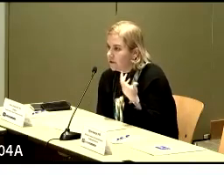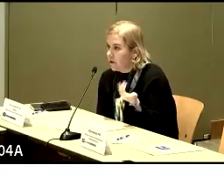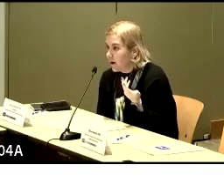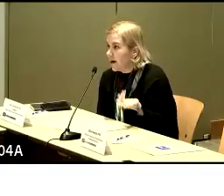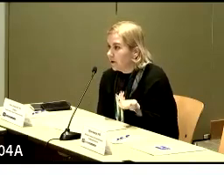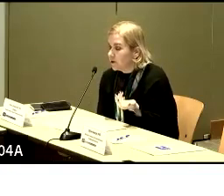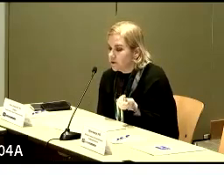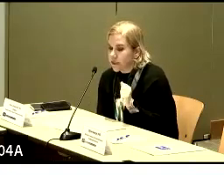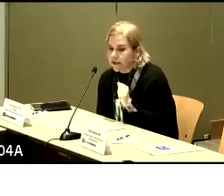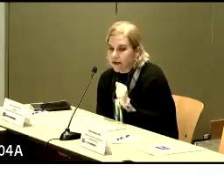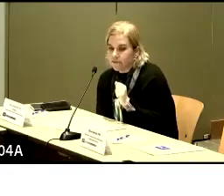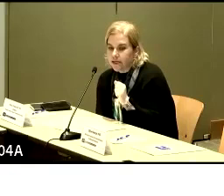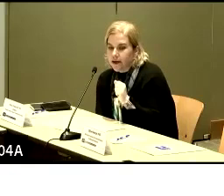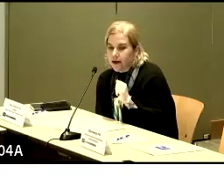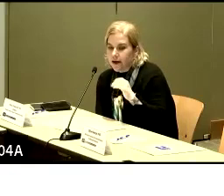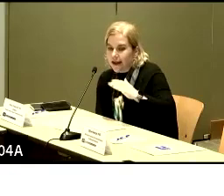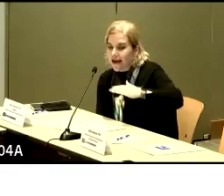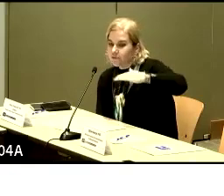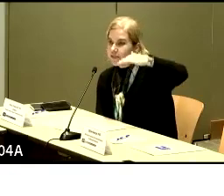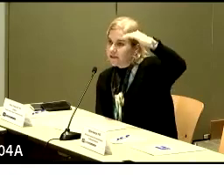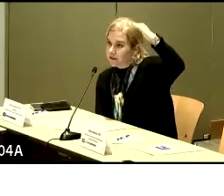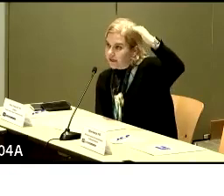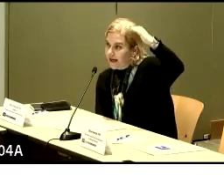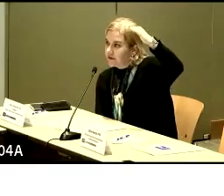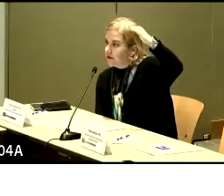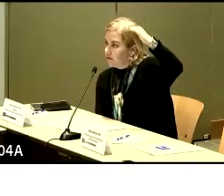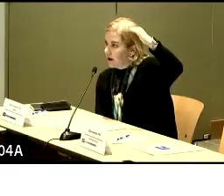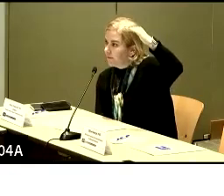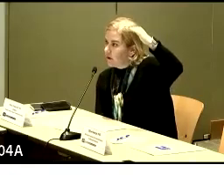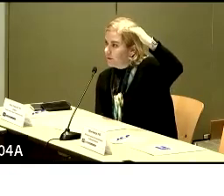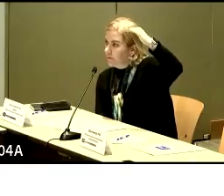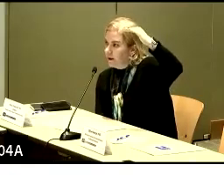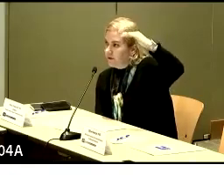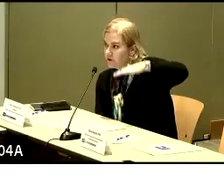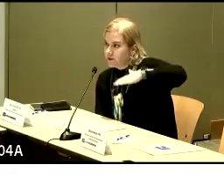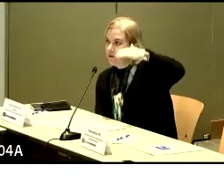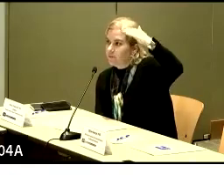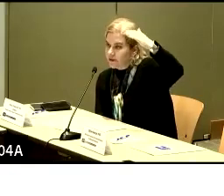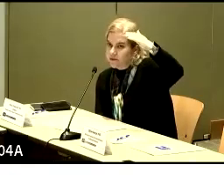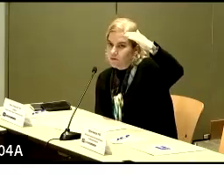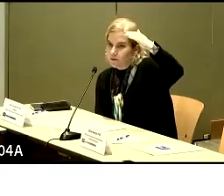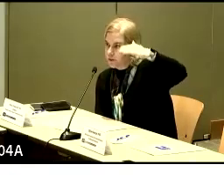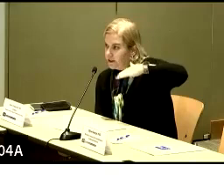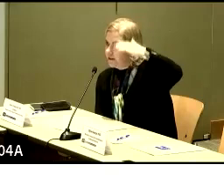you know, around a suicide attempt. And as we see the lethality go up of what people may be choosing, we may see more completed,